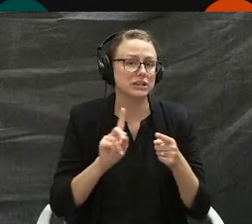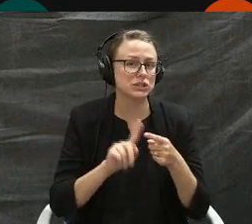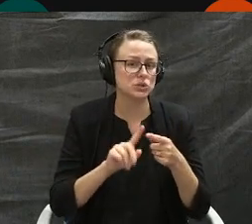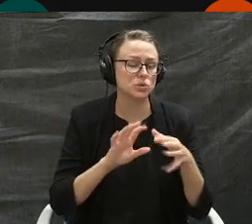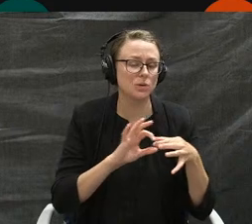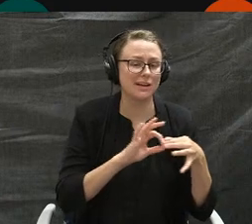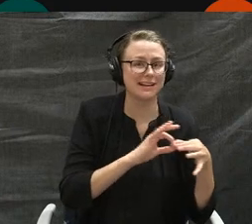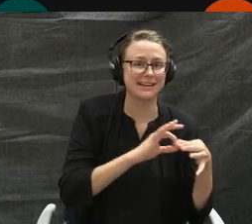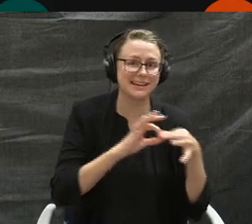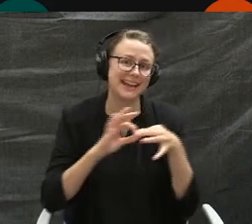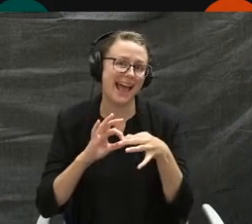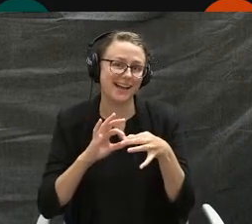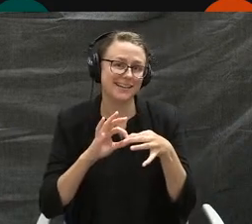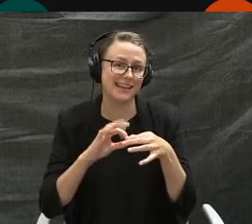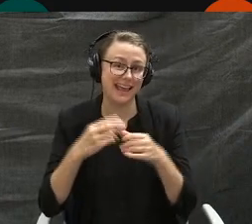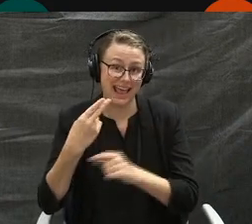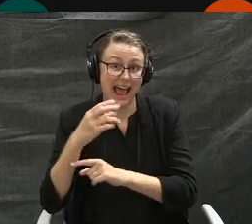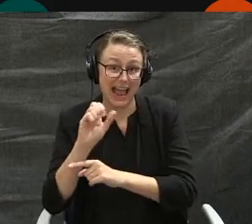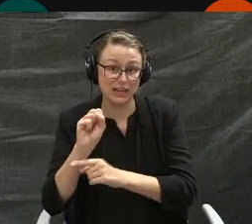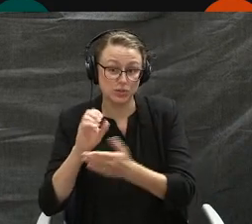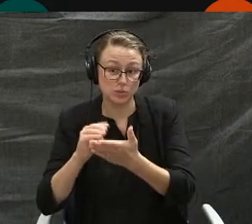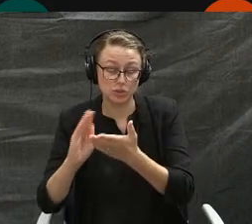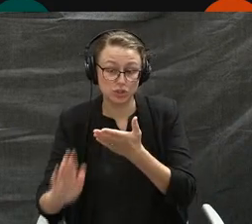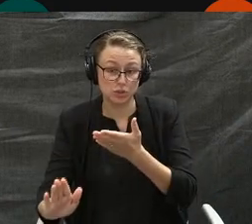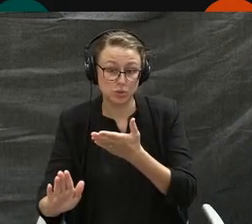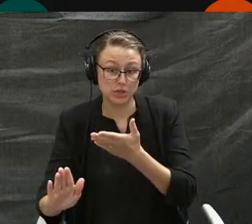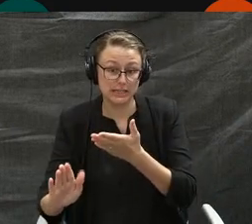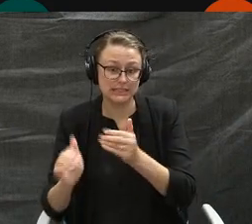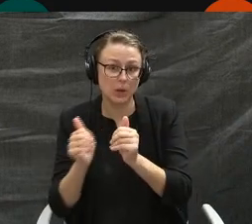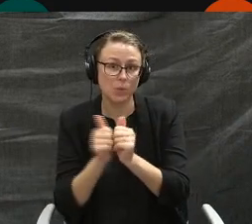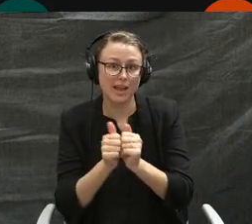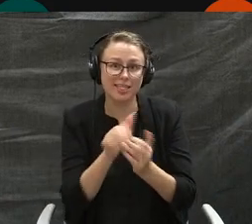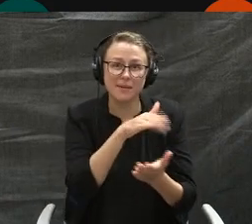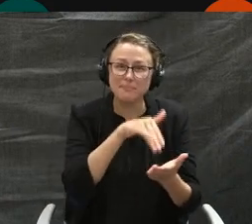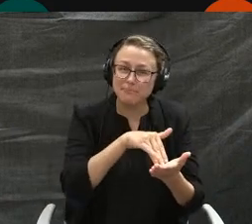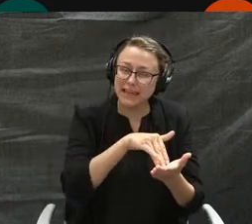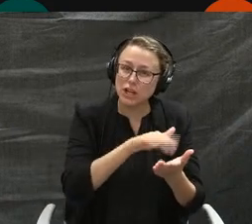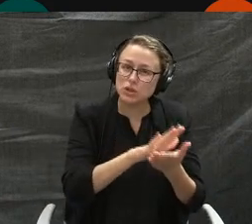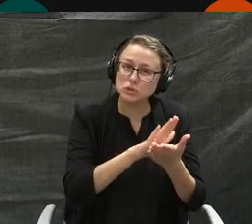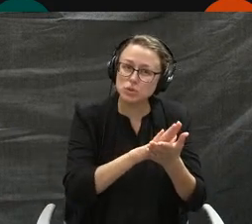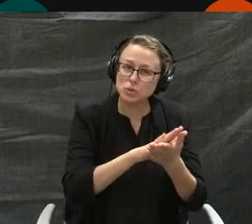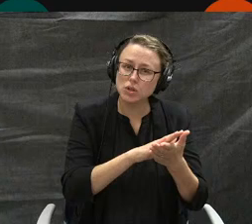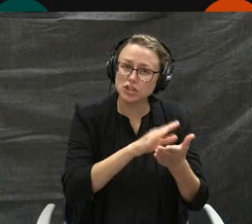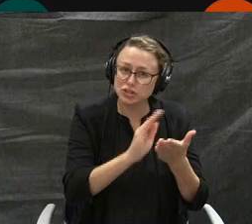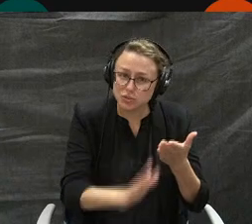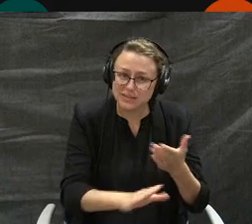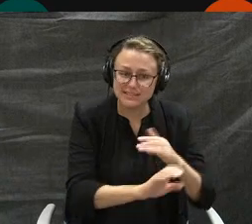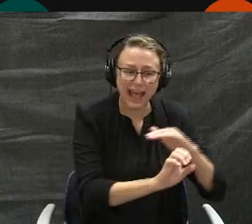other hybrid models. An opportunity to connect high school students with middle school students in elementary